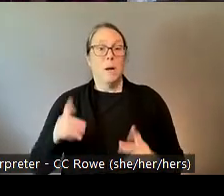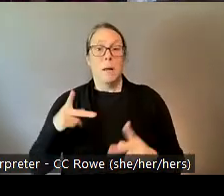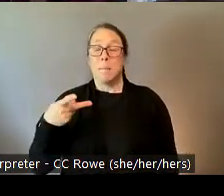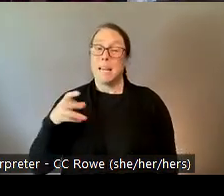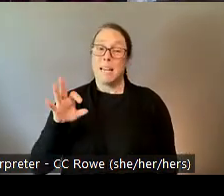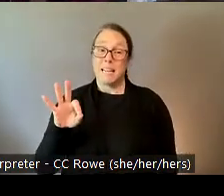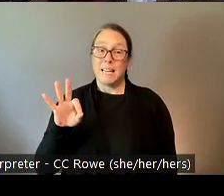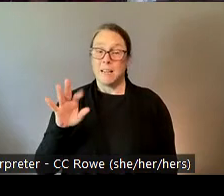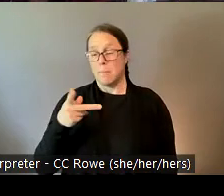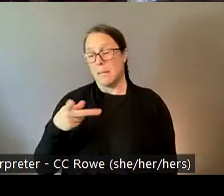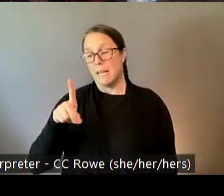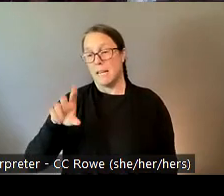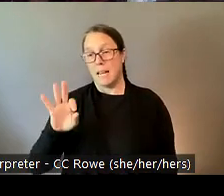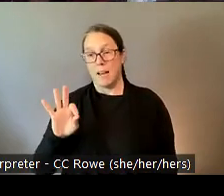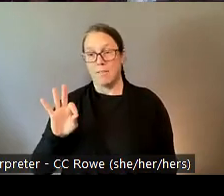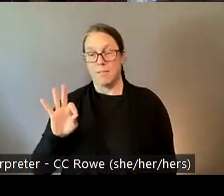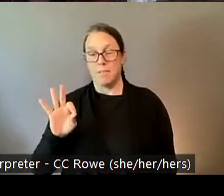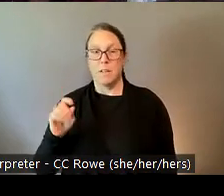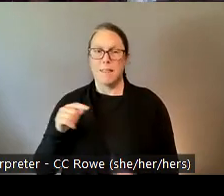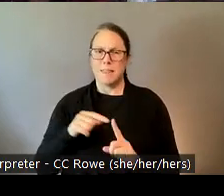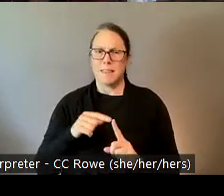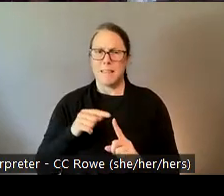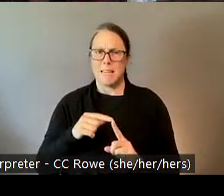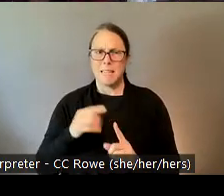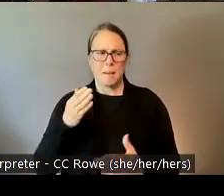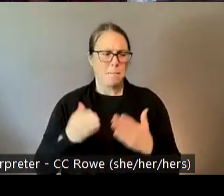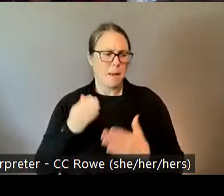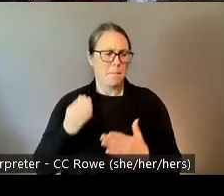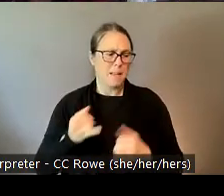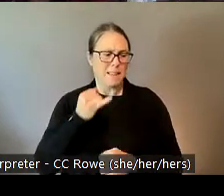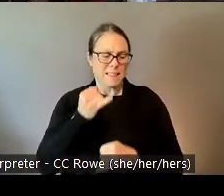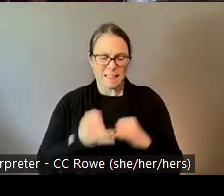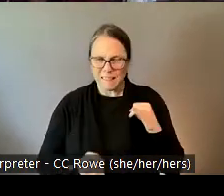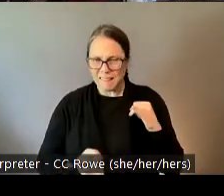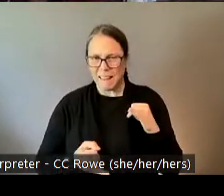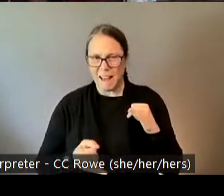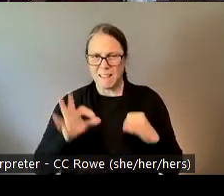And this may be the last format we have time for. I apologize.